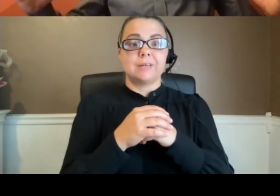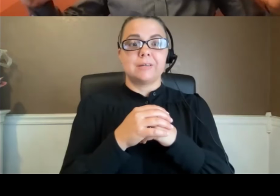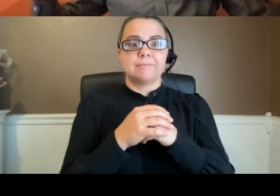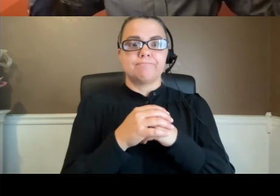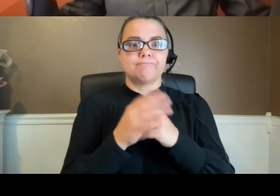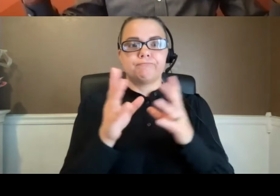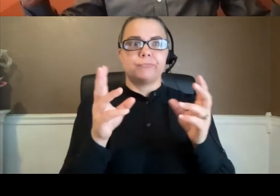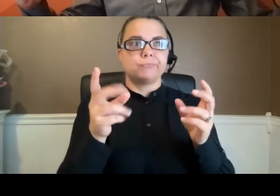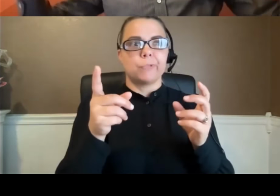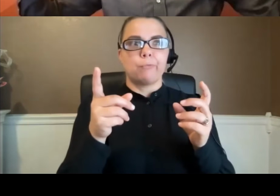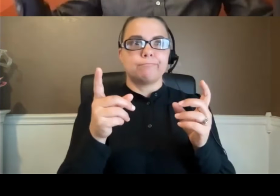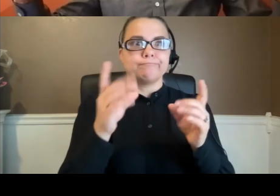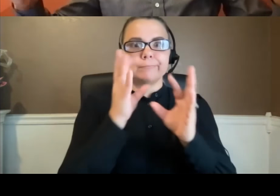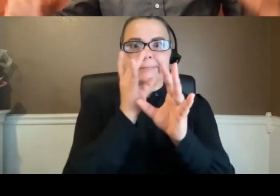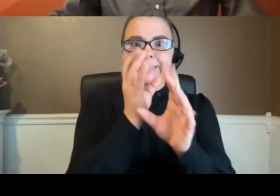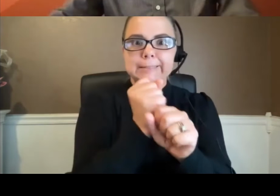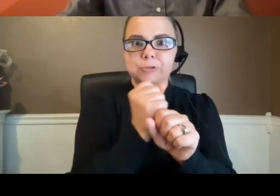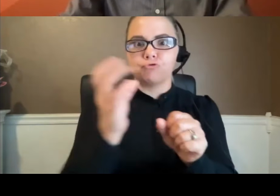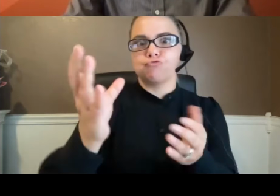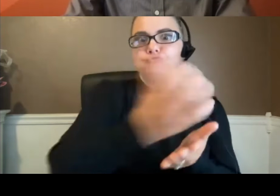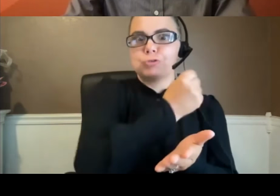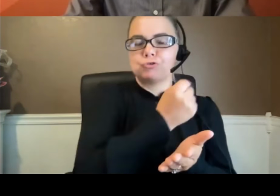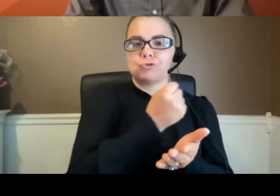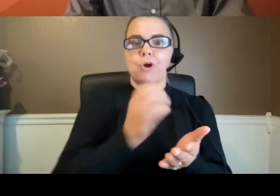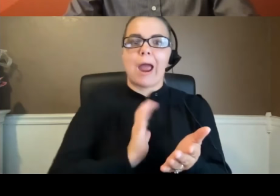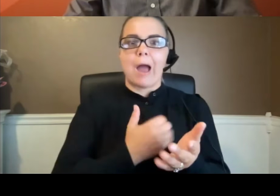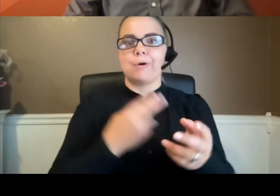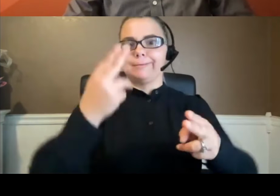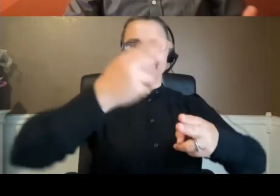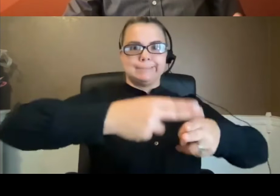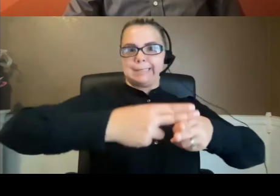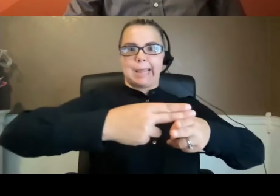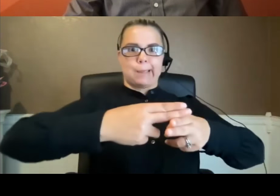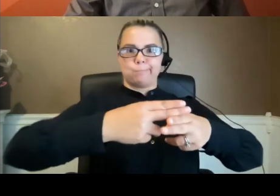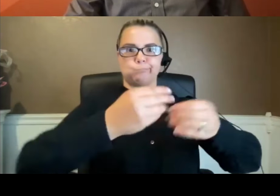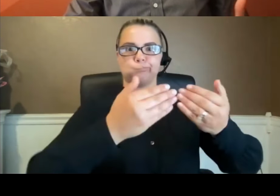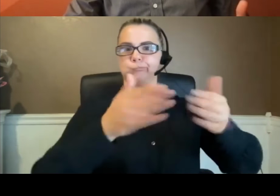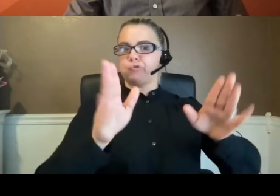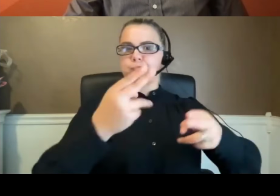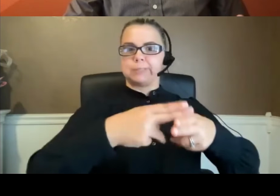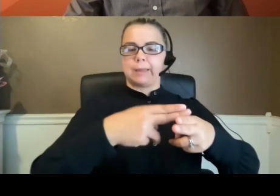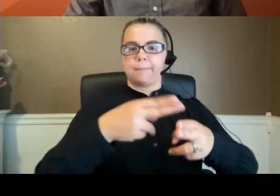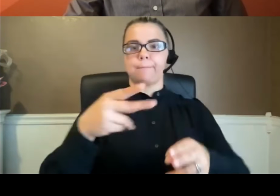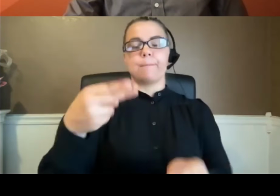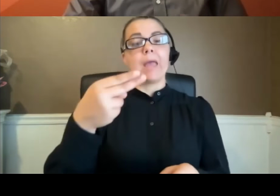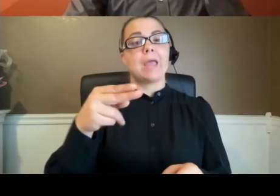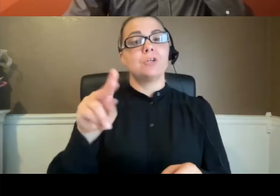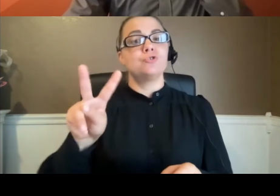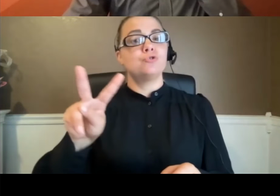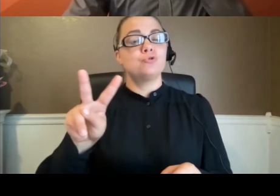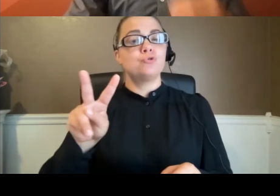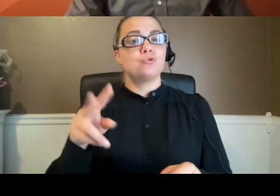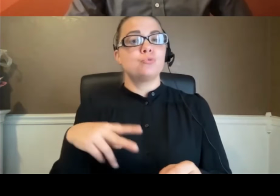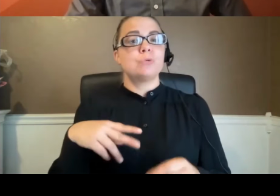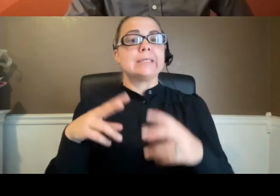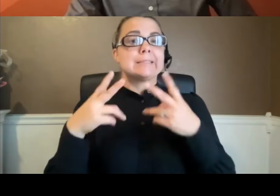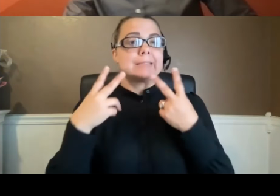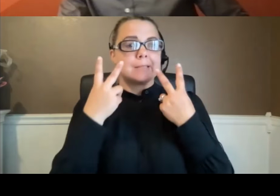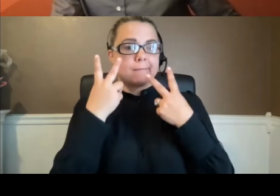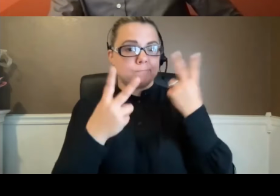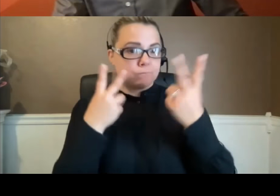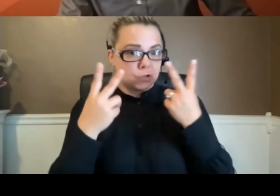for what is the name of the overall page of visualizations. H2 is the view title... view...